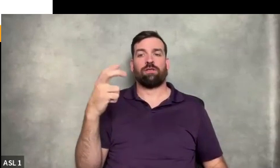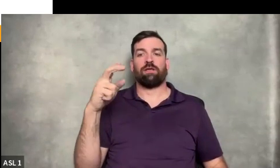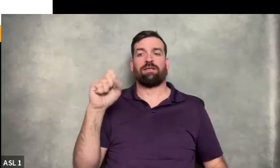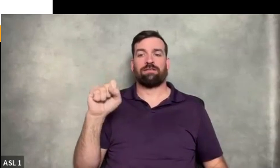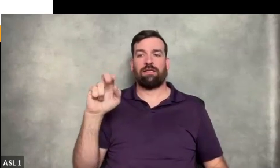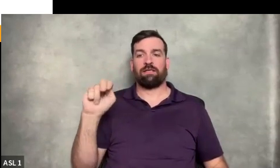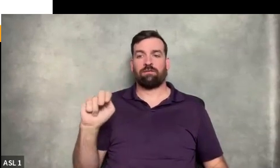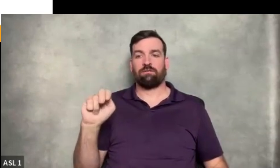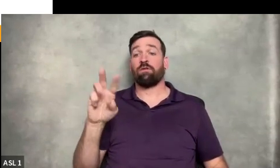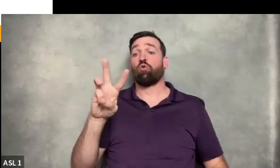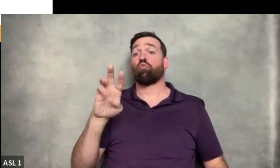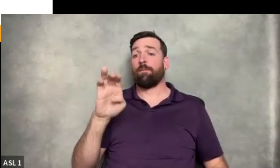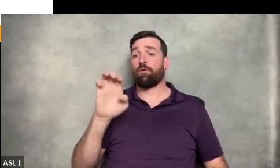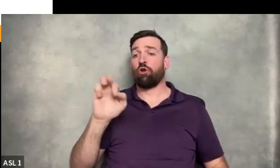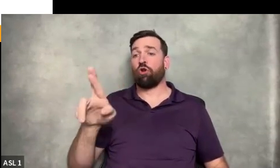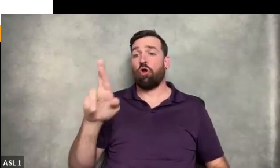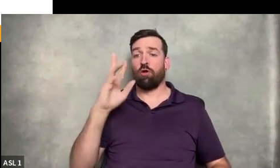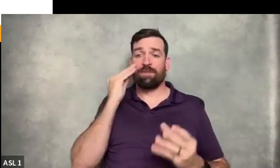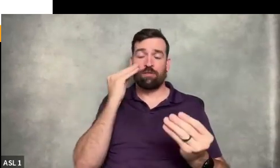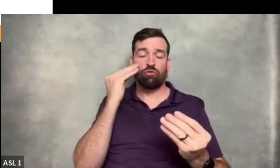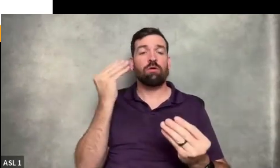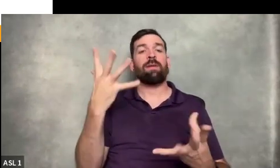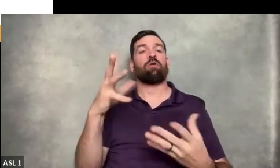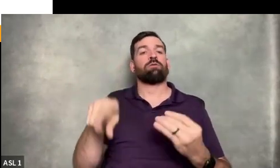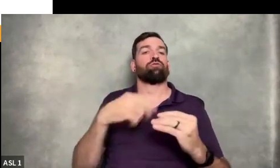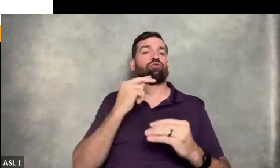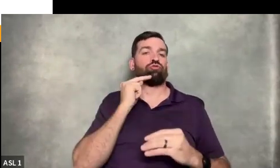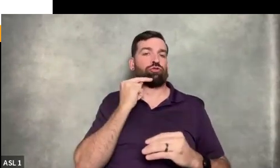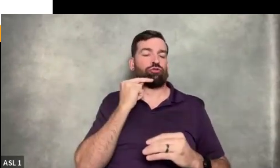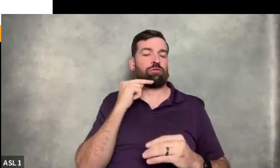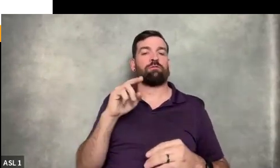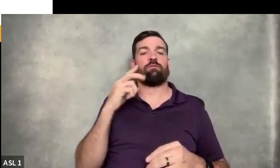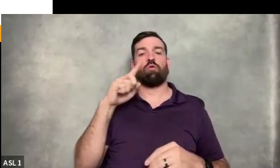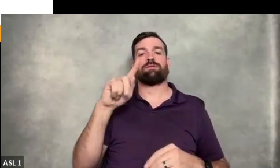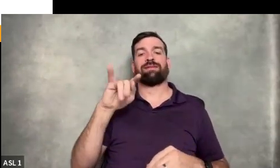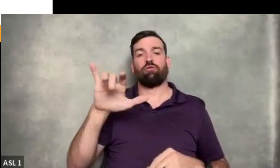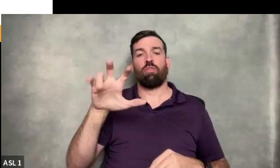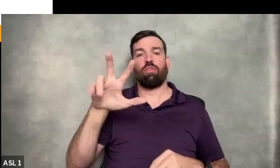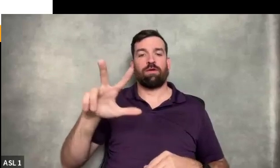webinar materials on nutrition services under Title III to view steps for serving populations